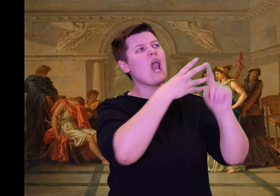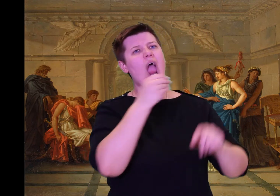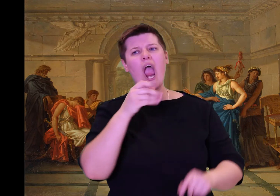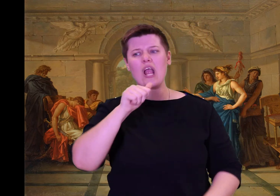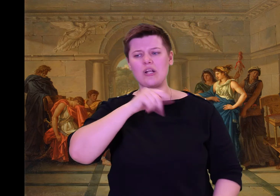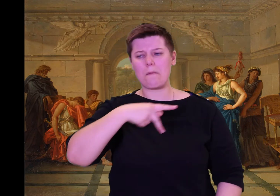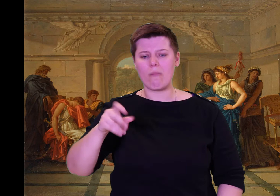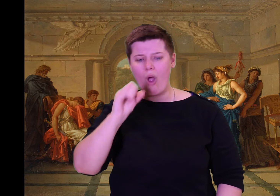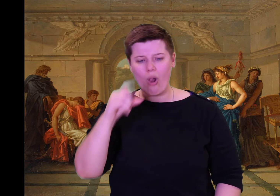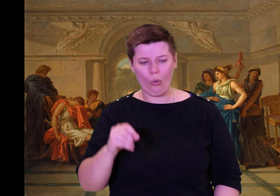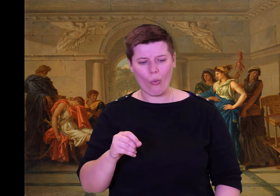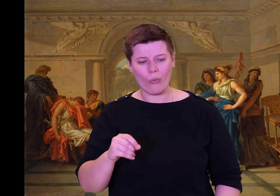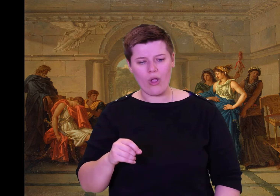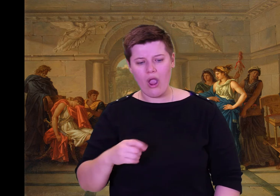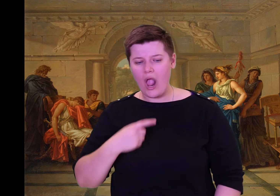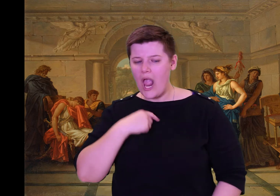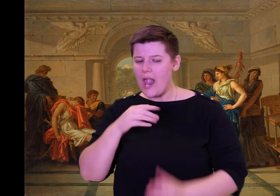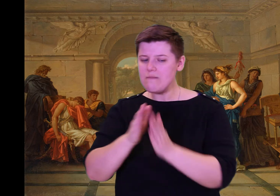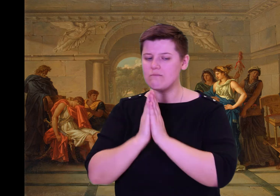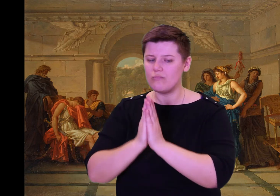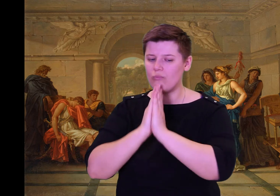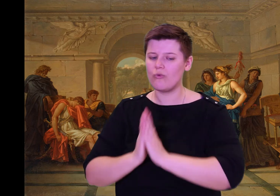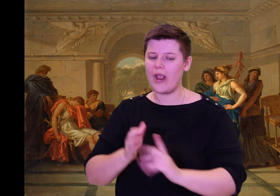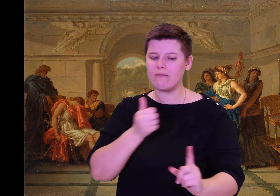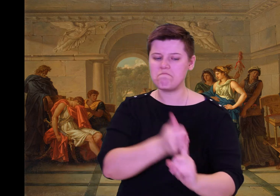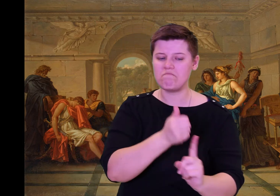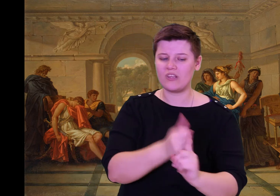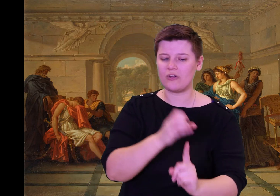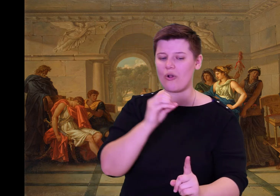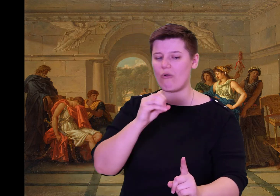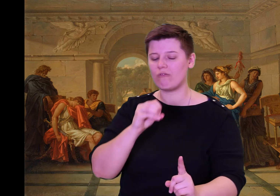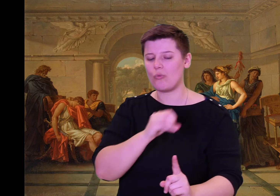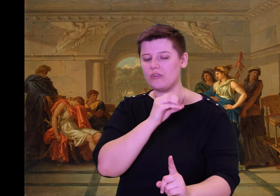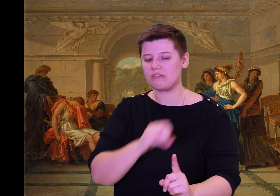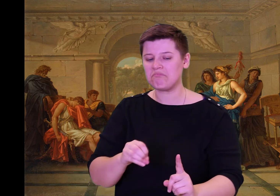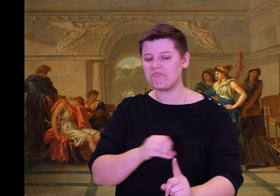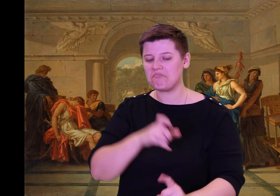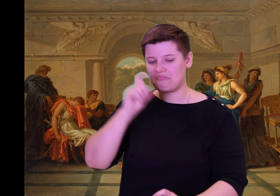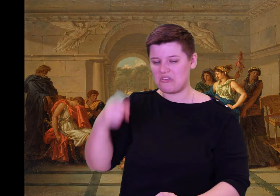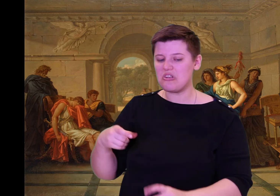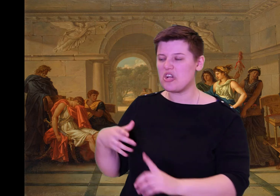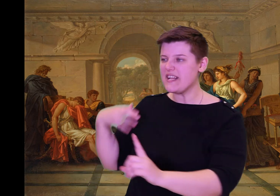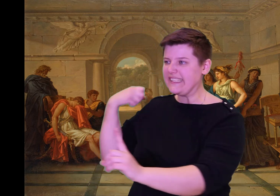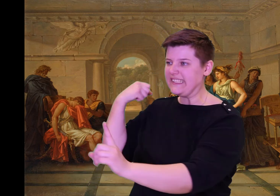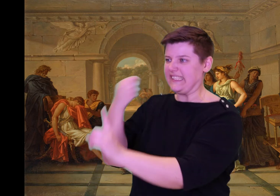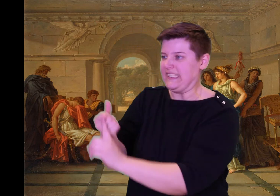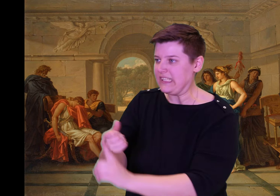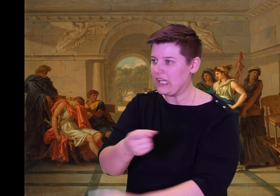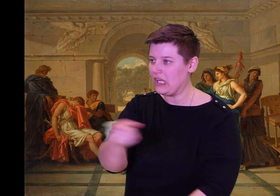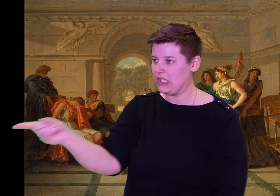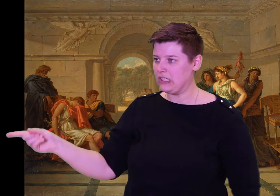So I am begging you, here on my knees, tell me the dreadful news, if he is dead!